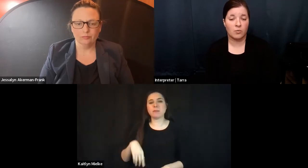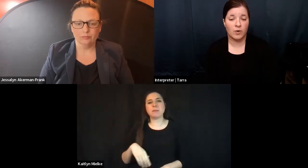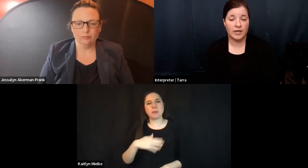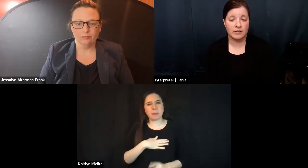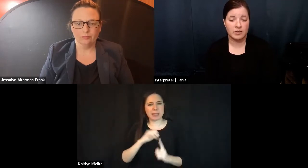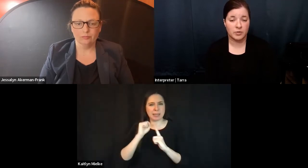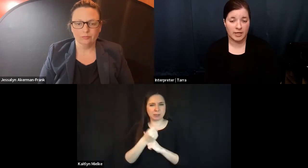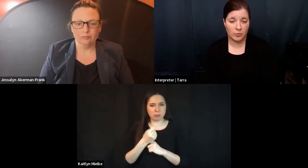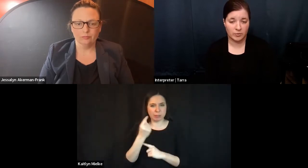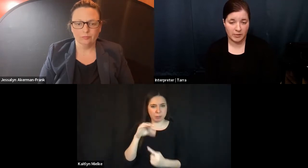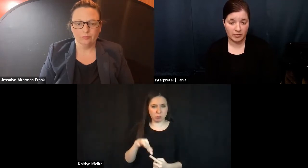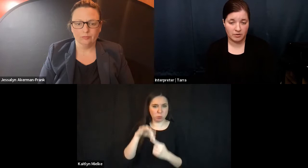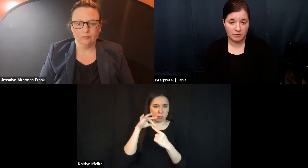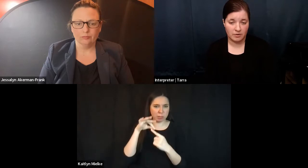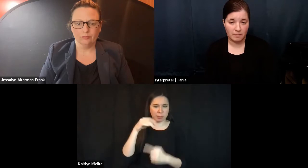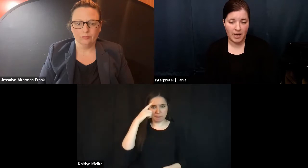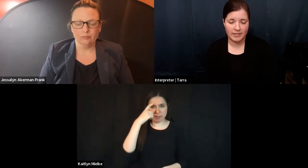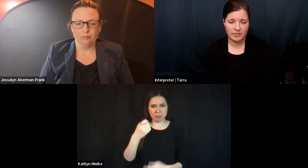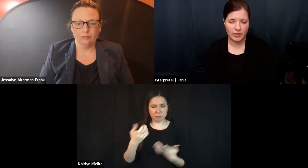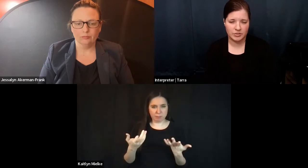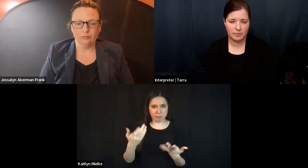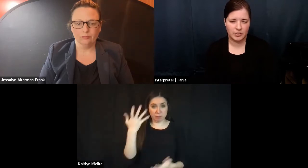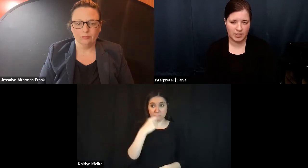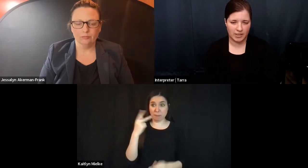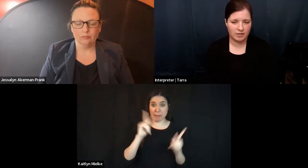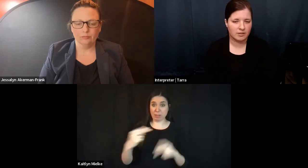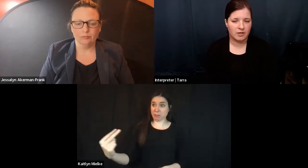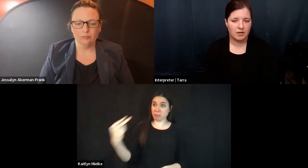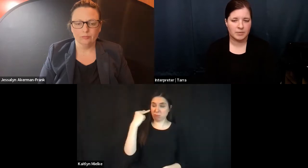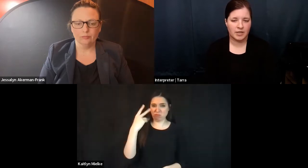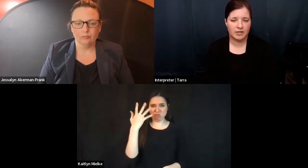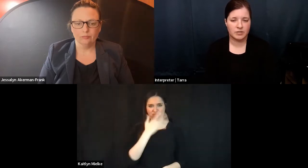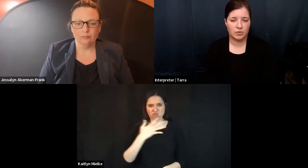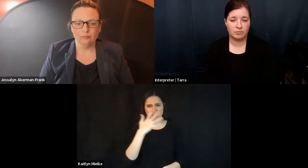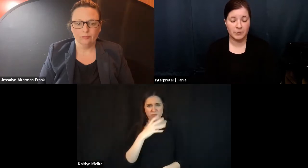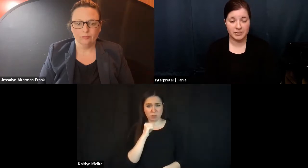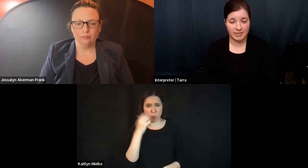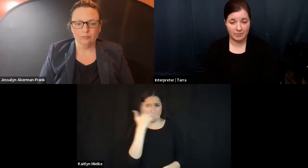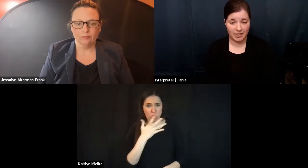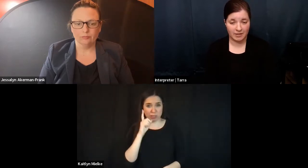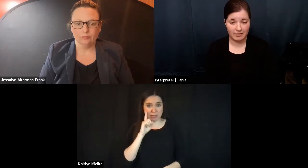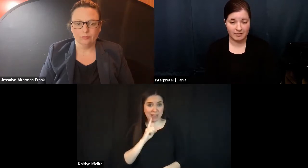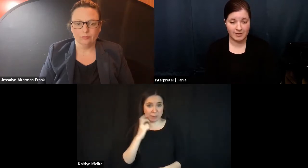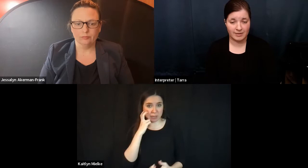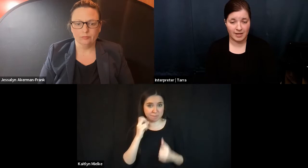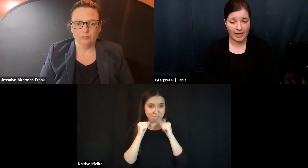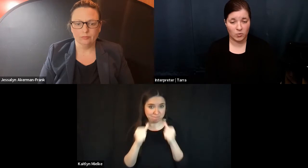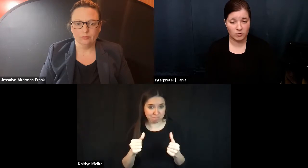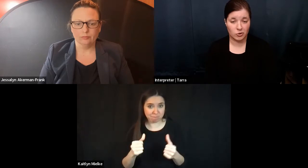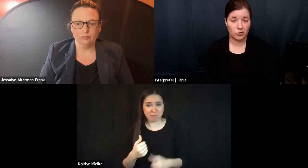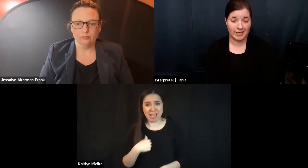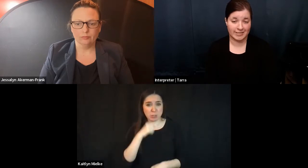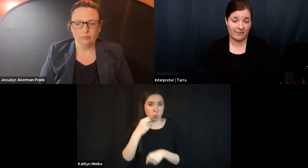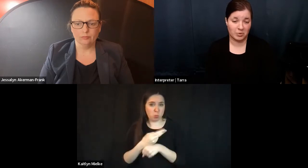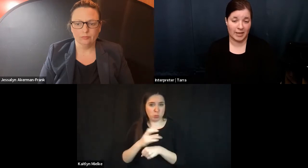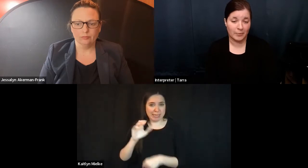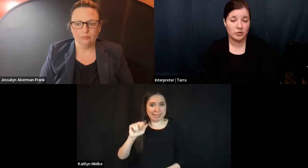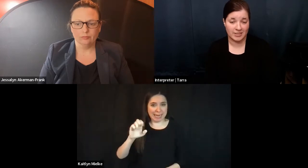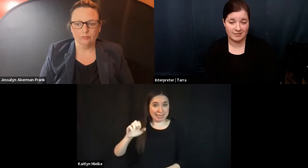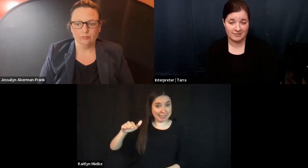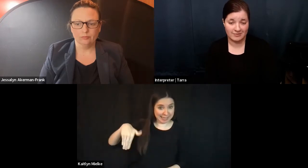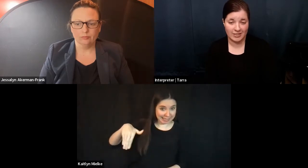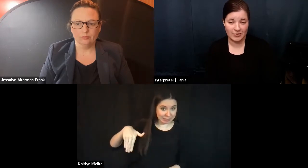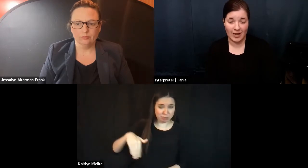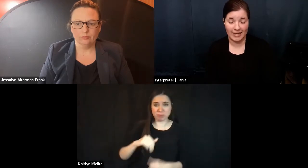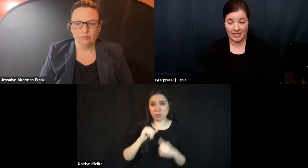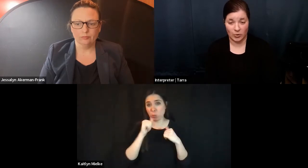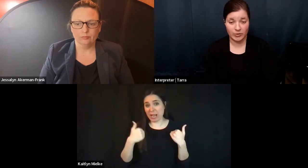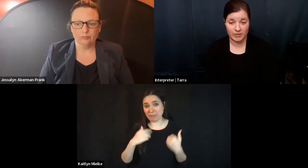In terms of navigating and working with people and then navigating, working amongst the environment.